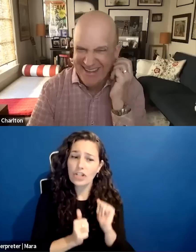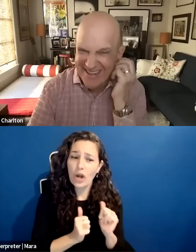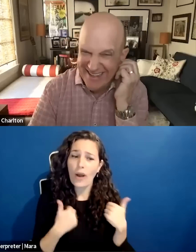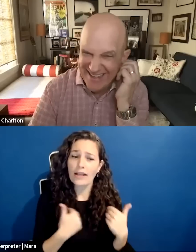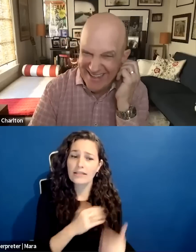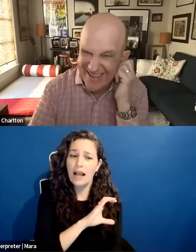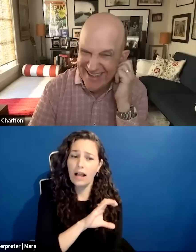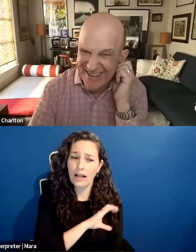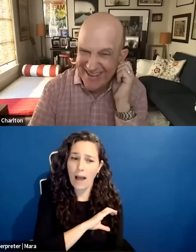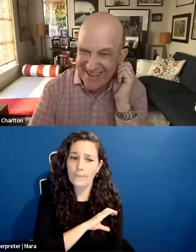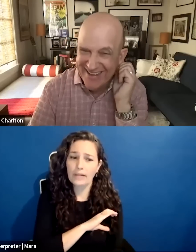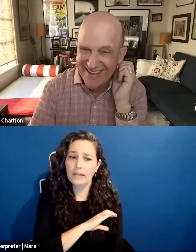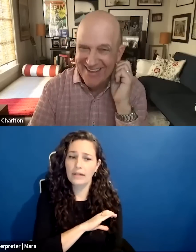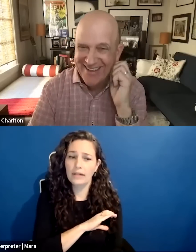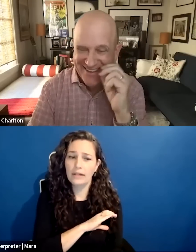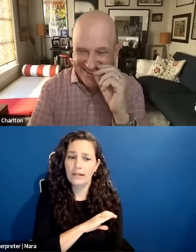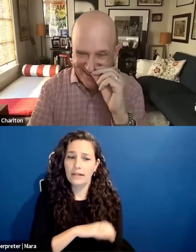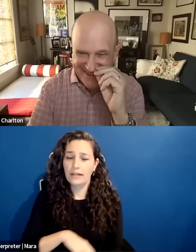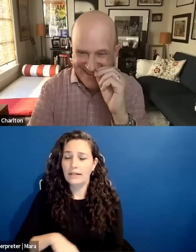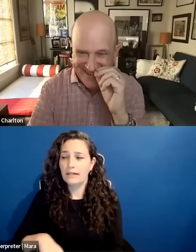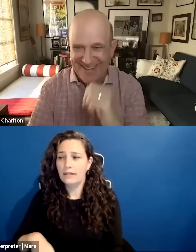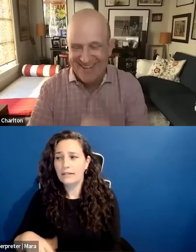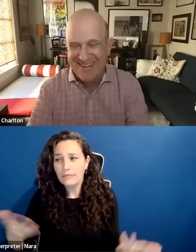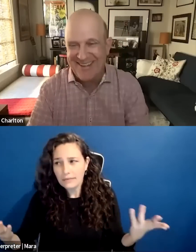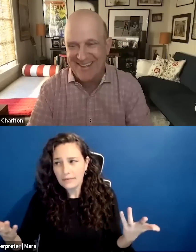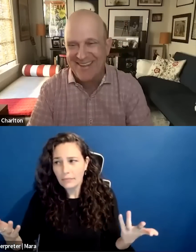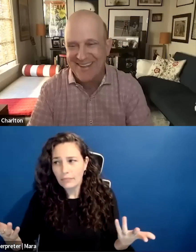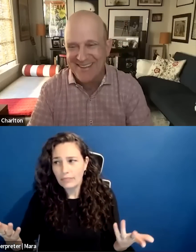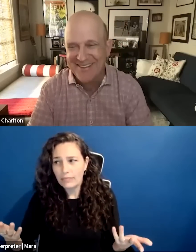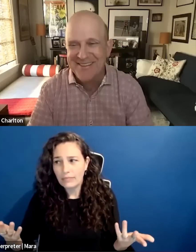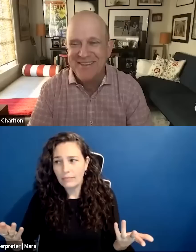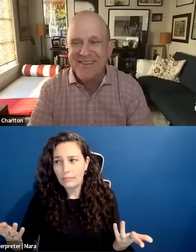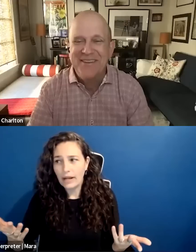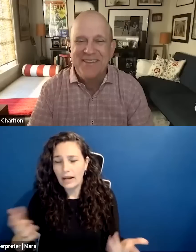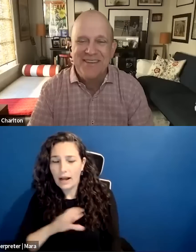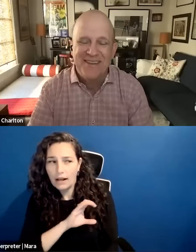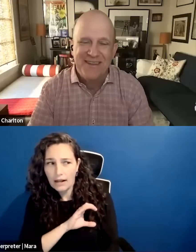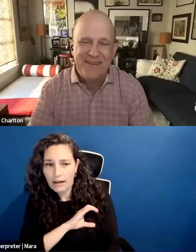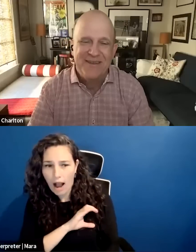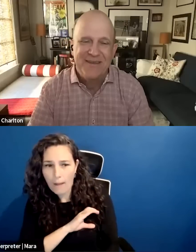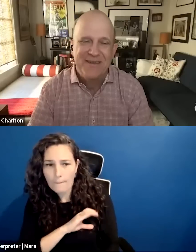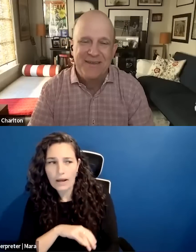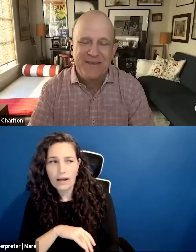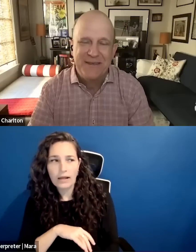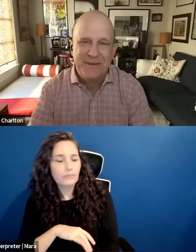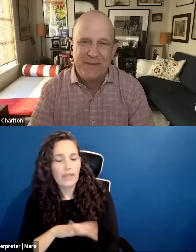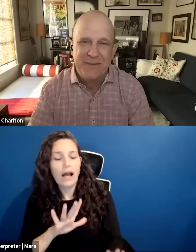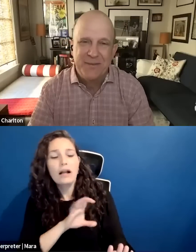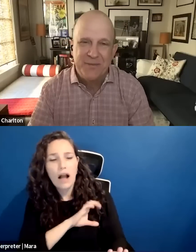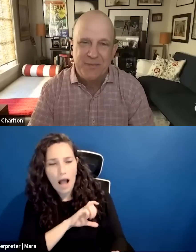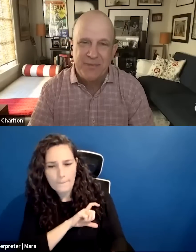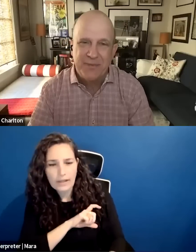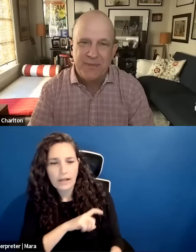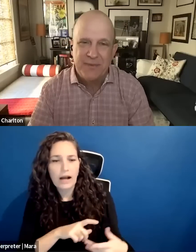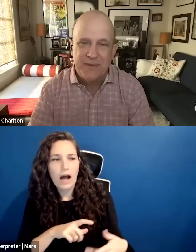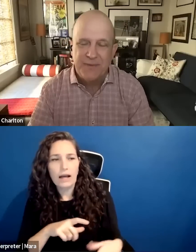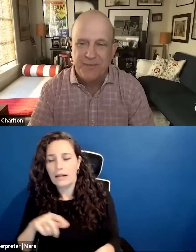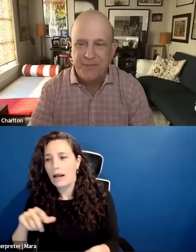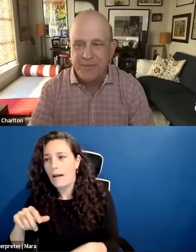like a cop on "Modern Family" is very different than a cop on "NCIS" or you know what I mean? Like that's so different,